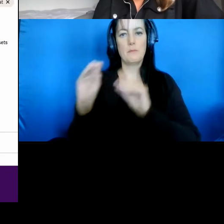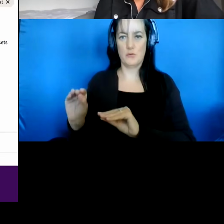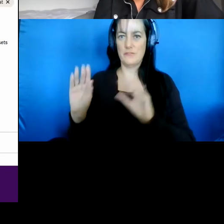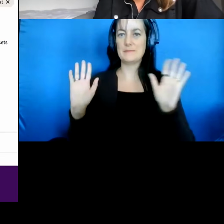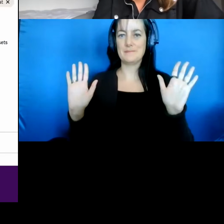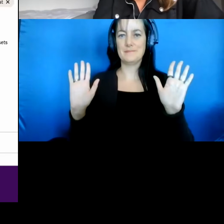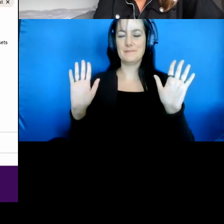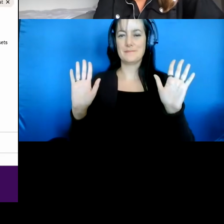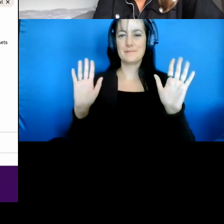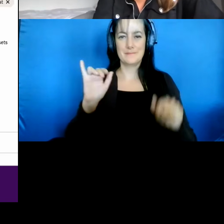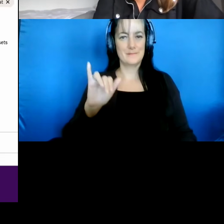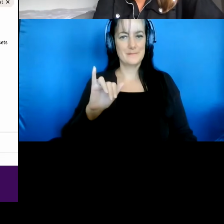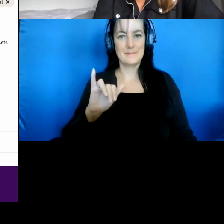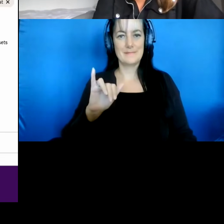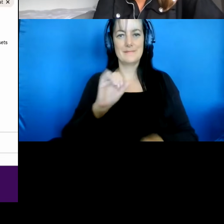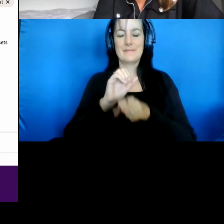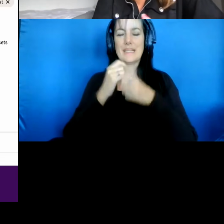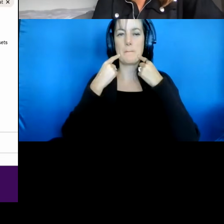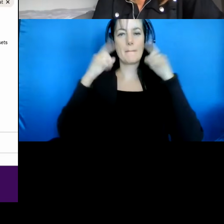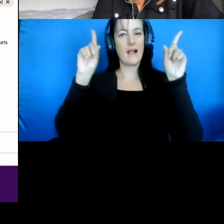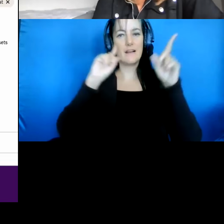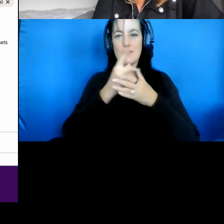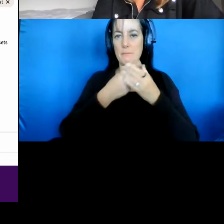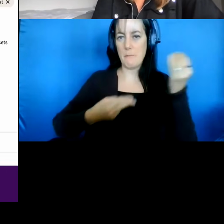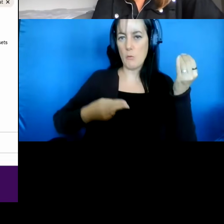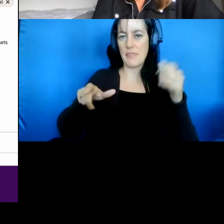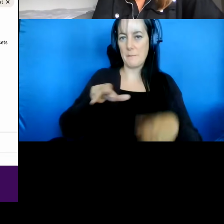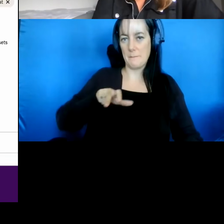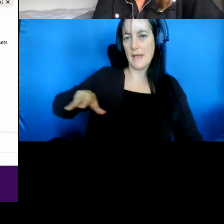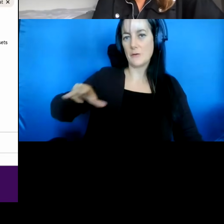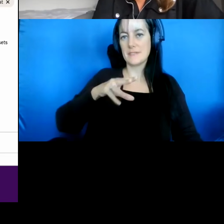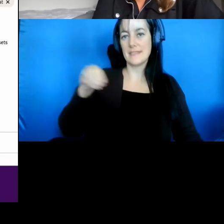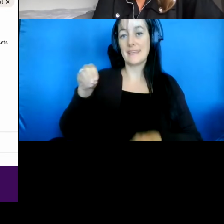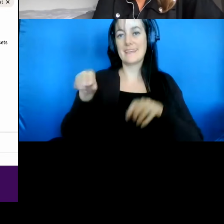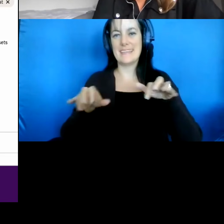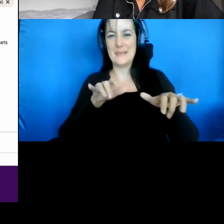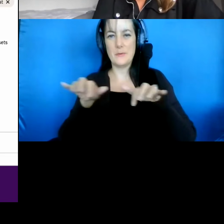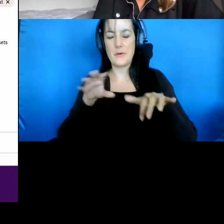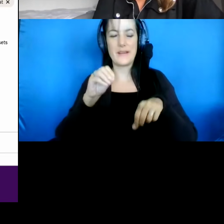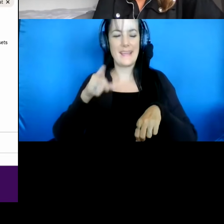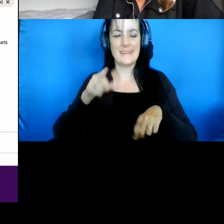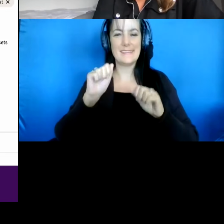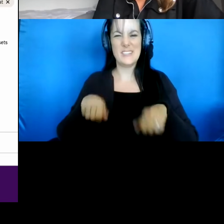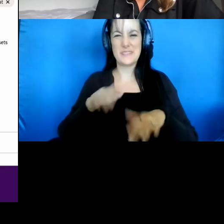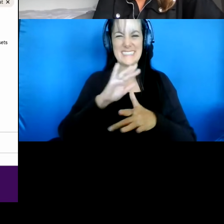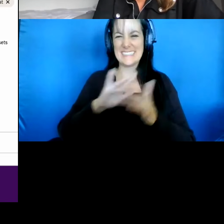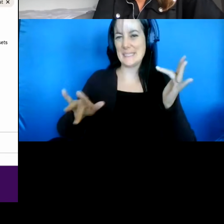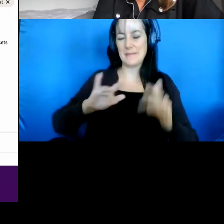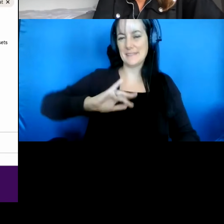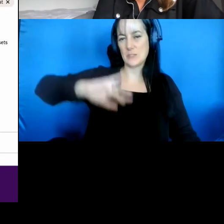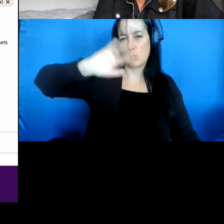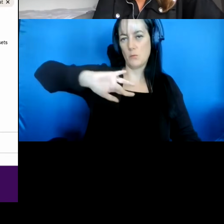keyboard accessible. Much easier. It helps you bypass that awful scrolling situation.